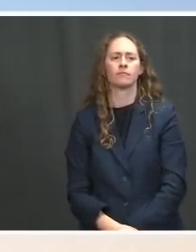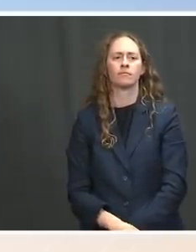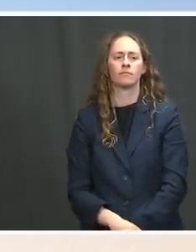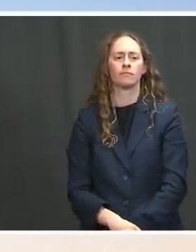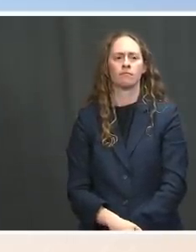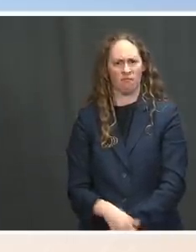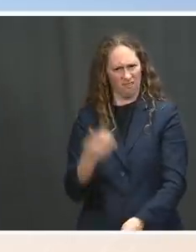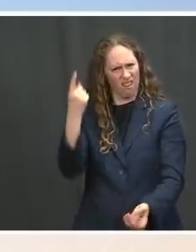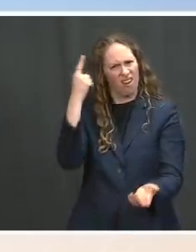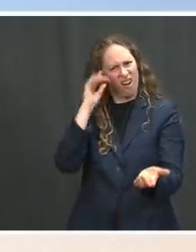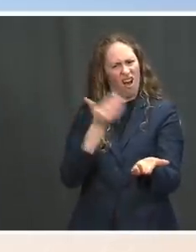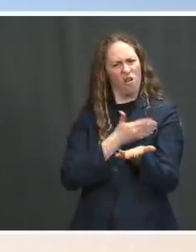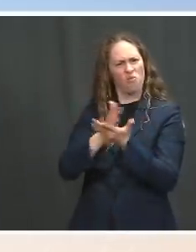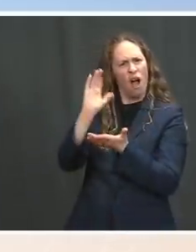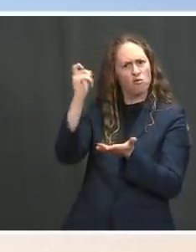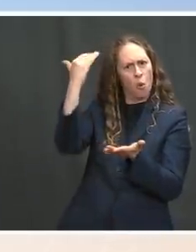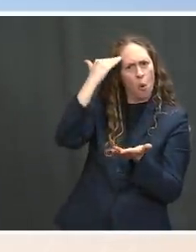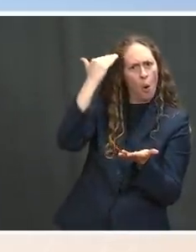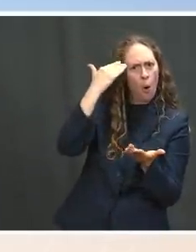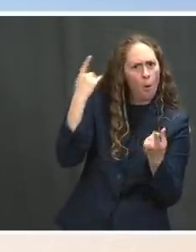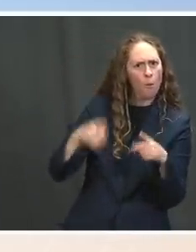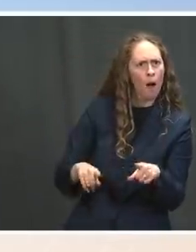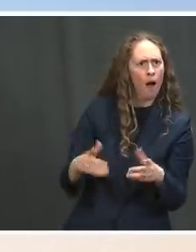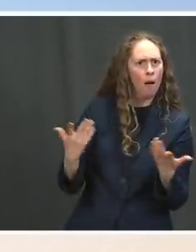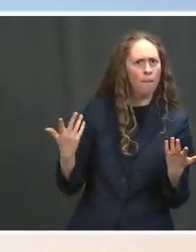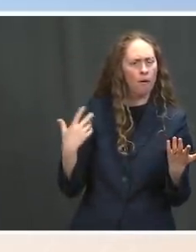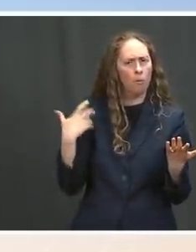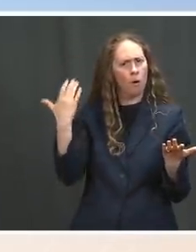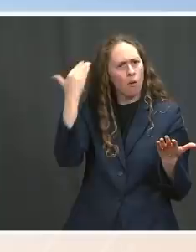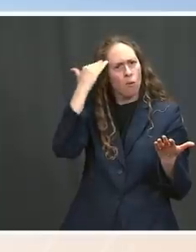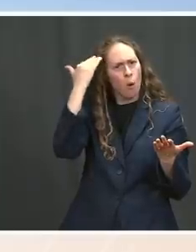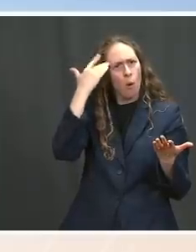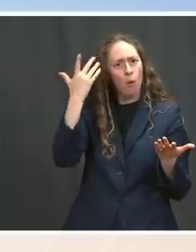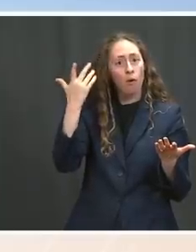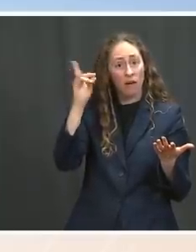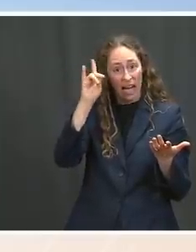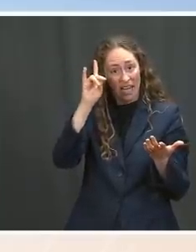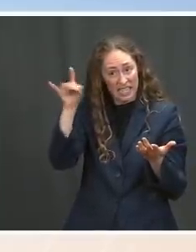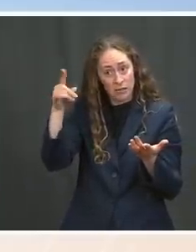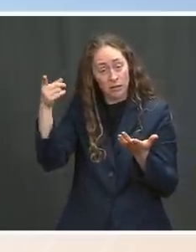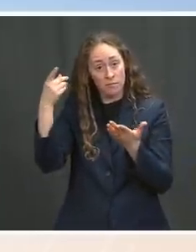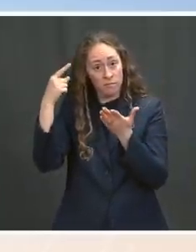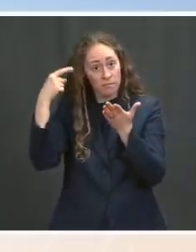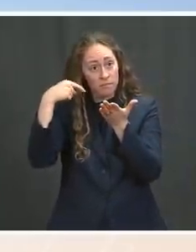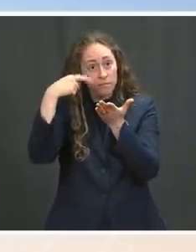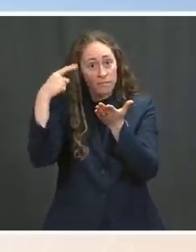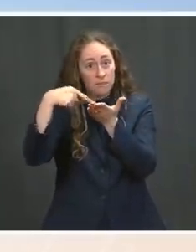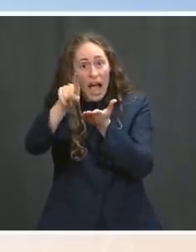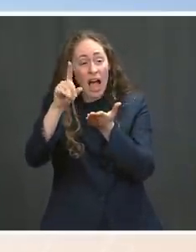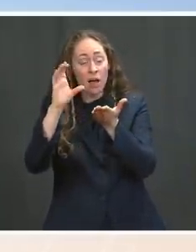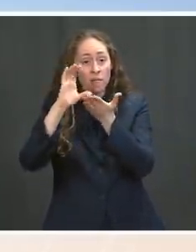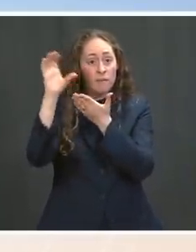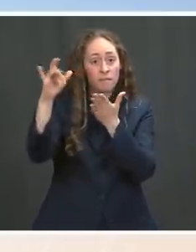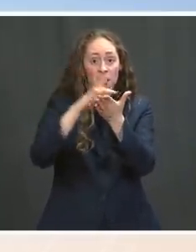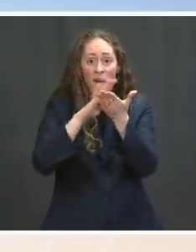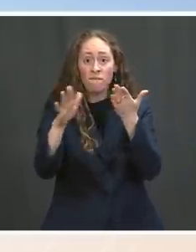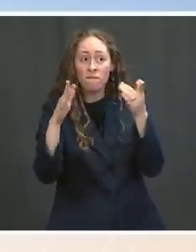like in this case, pays or would pay a ransom to the Russians? Ms. Psaki: Well, first of all, Peter, we have not made an official attribution,